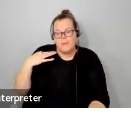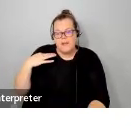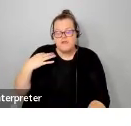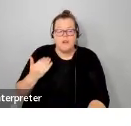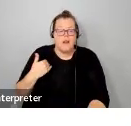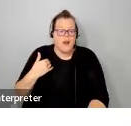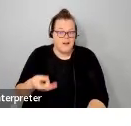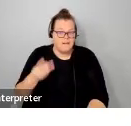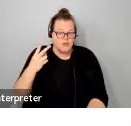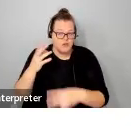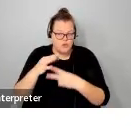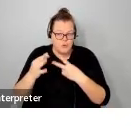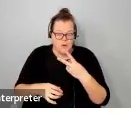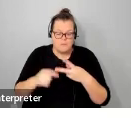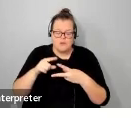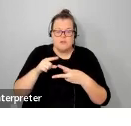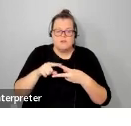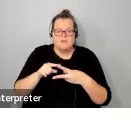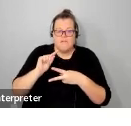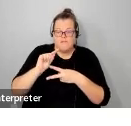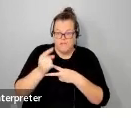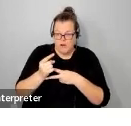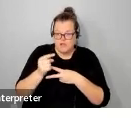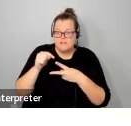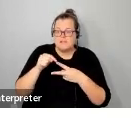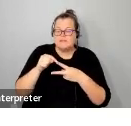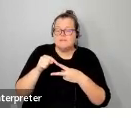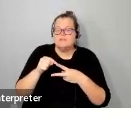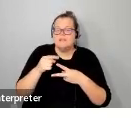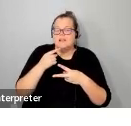States can either select that first option that says that the entities or